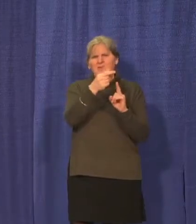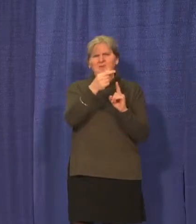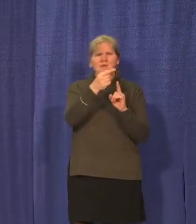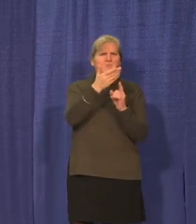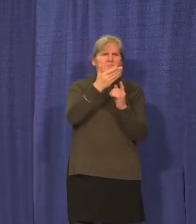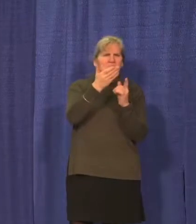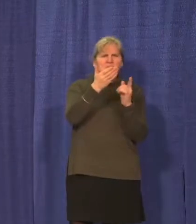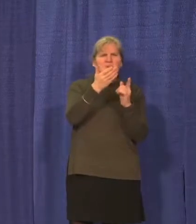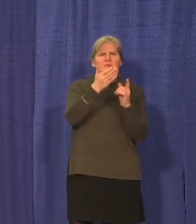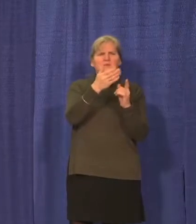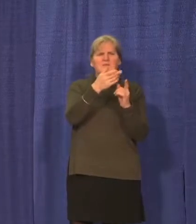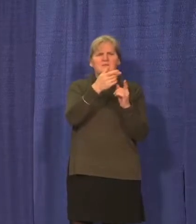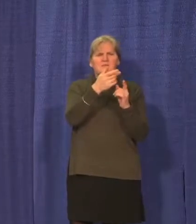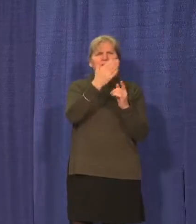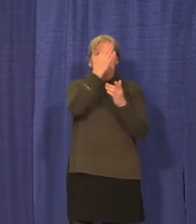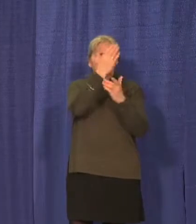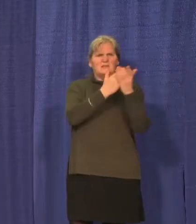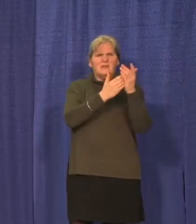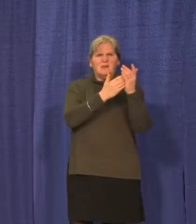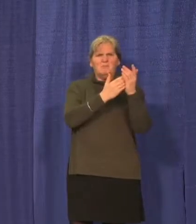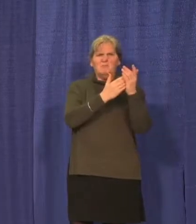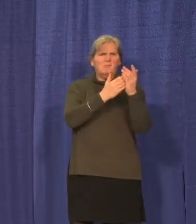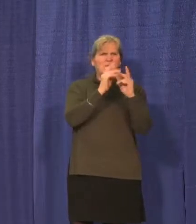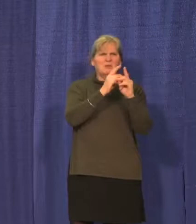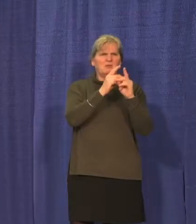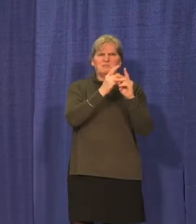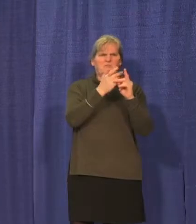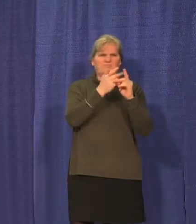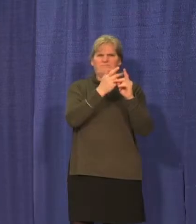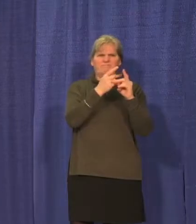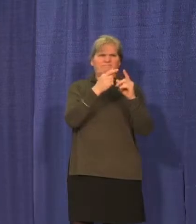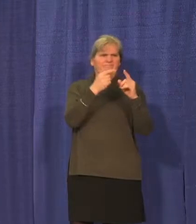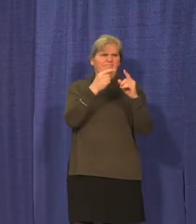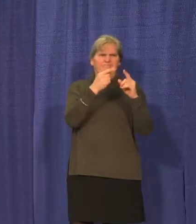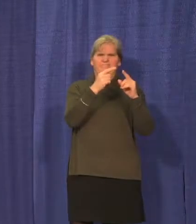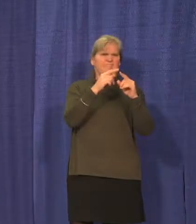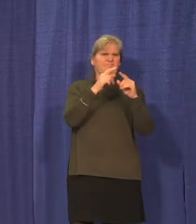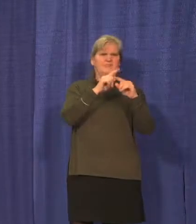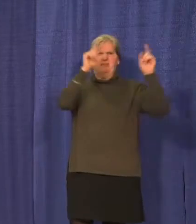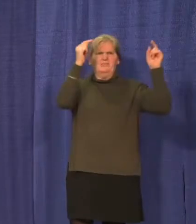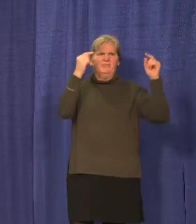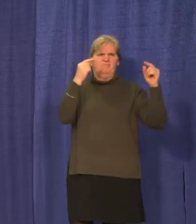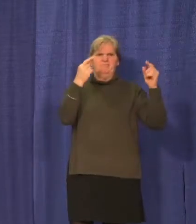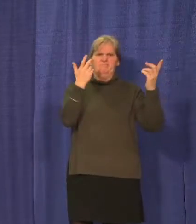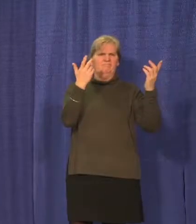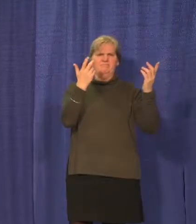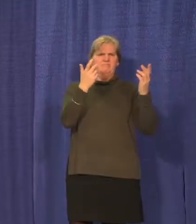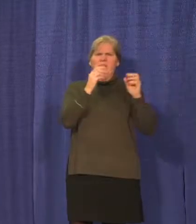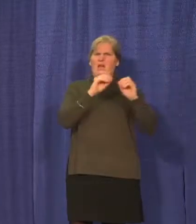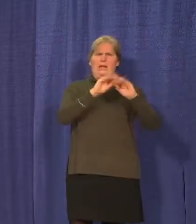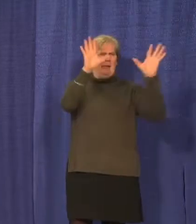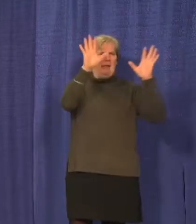from government officials. At least half of them were not agreeing with each other. So has there been an adequate